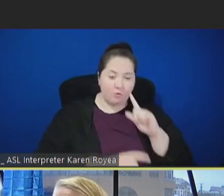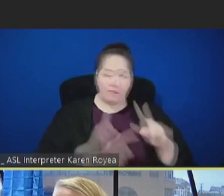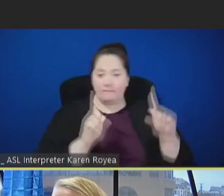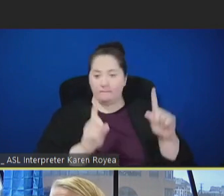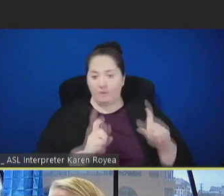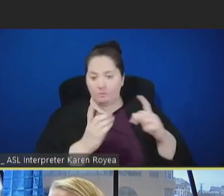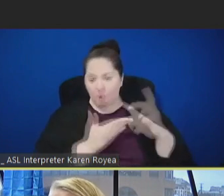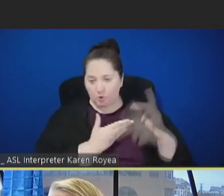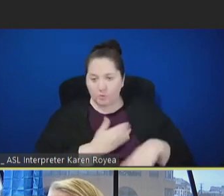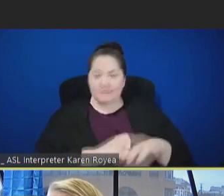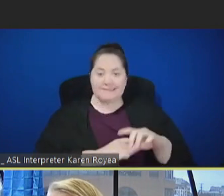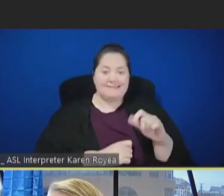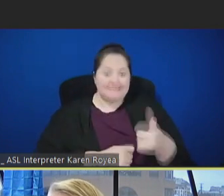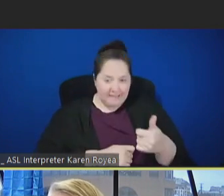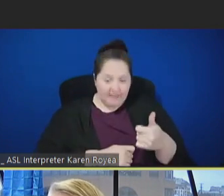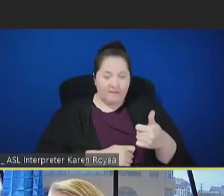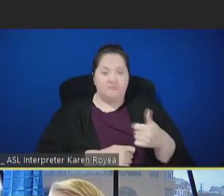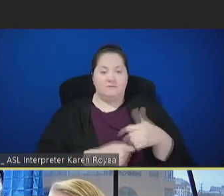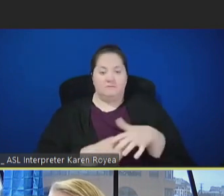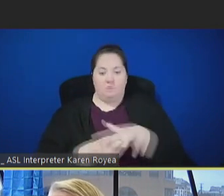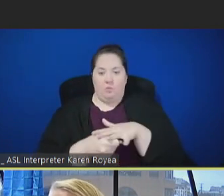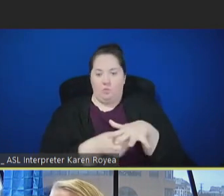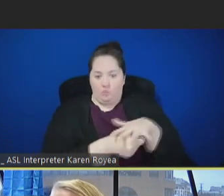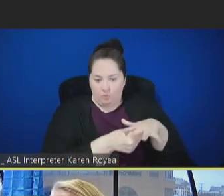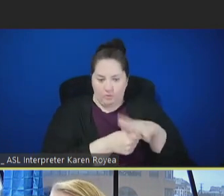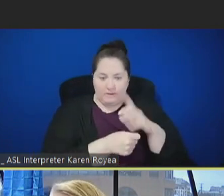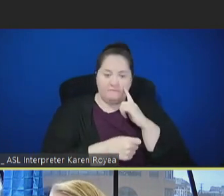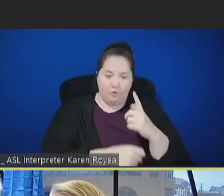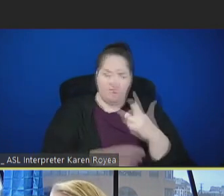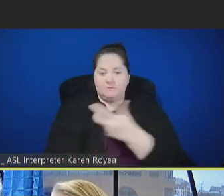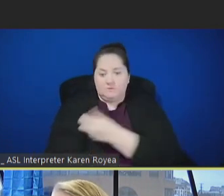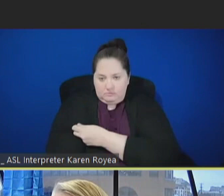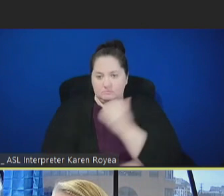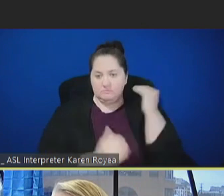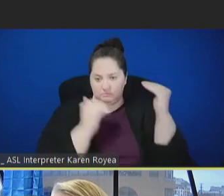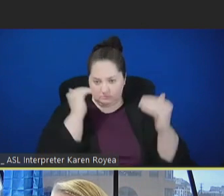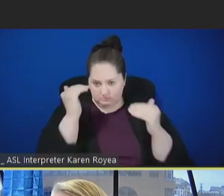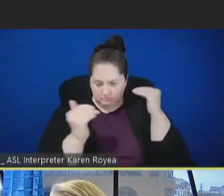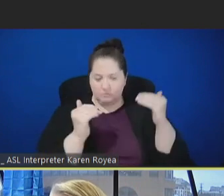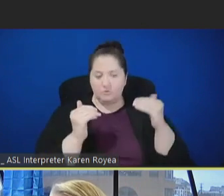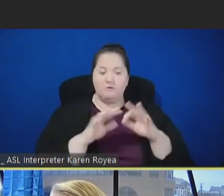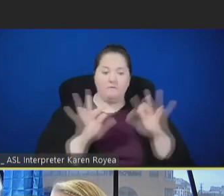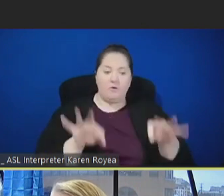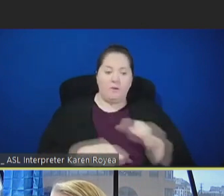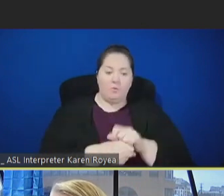of the adult immunization program framework. And this pilot will assess feasibility, cost,